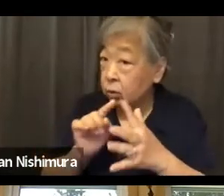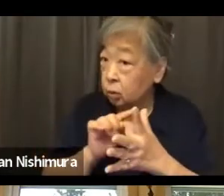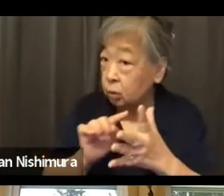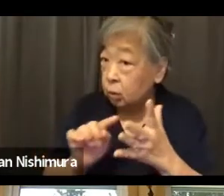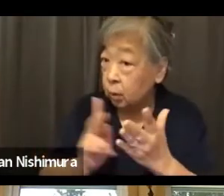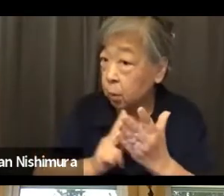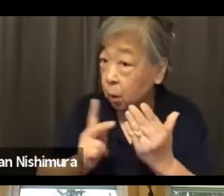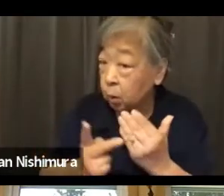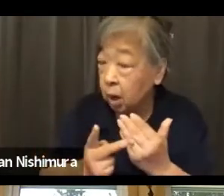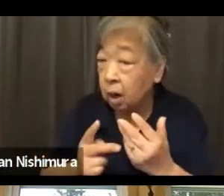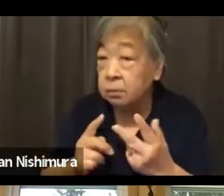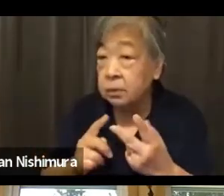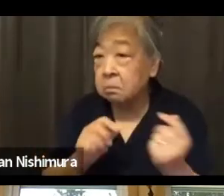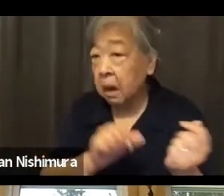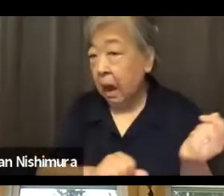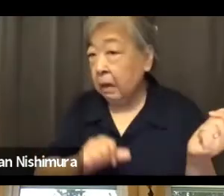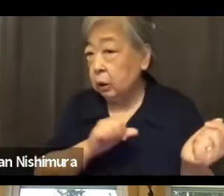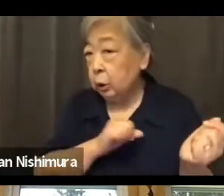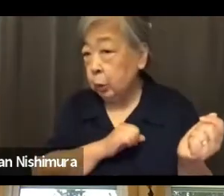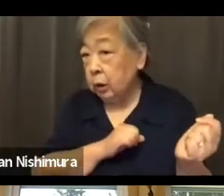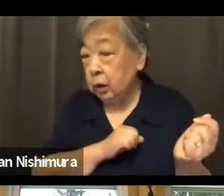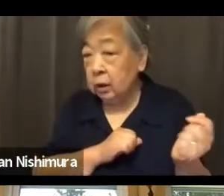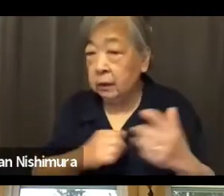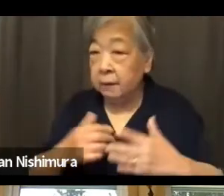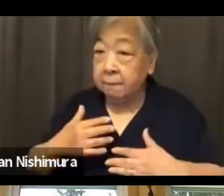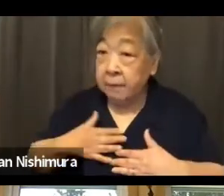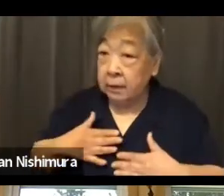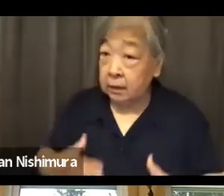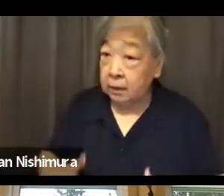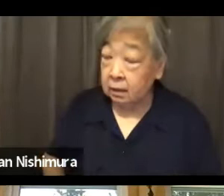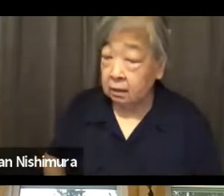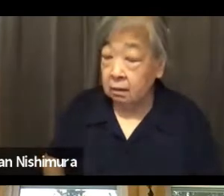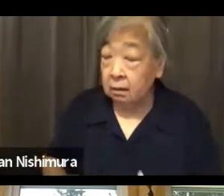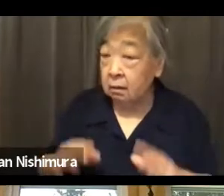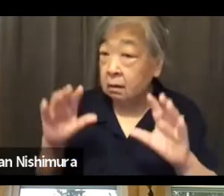attitudinal, physical, classroom, housing, public transportation.